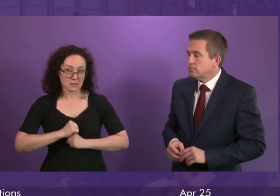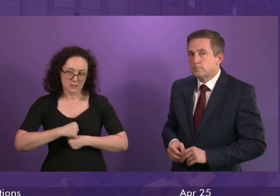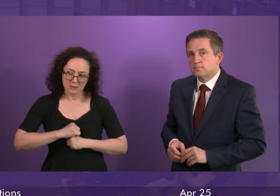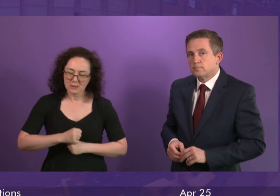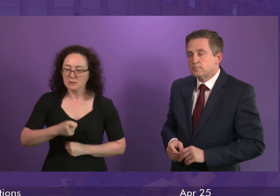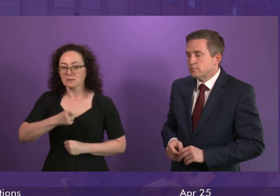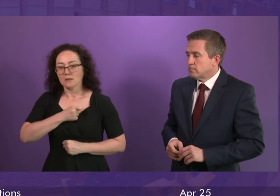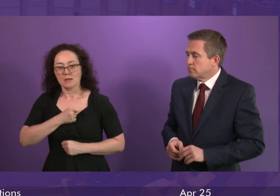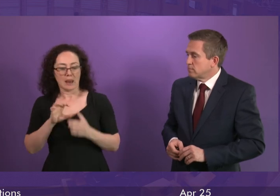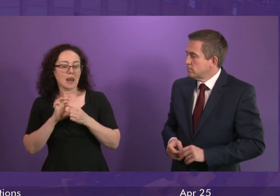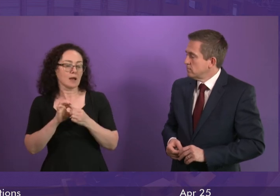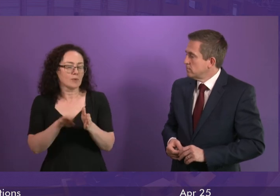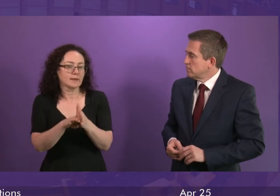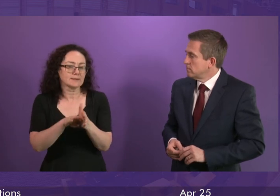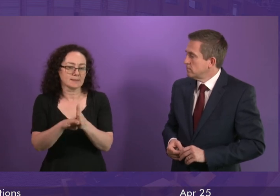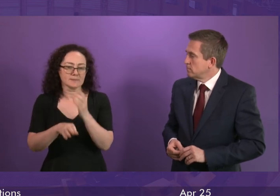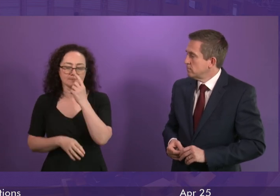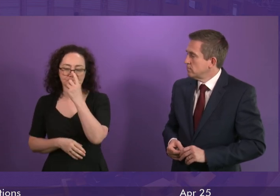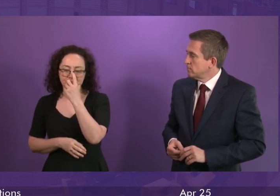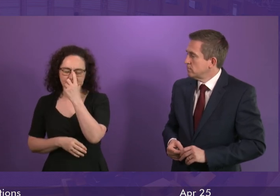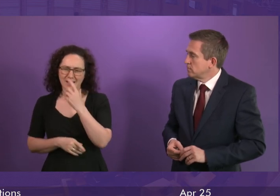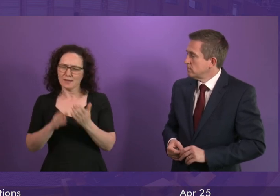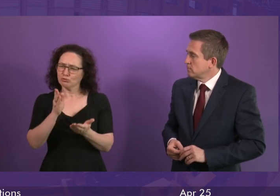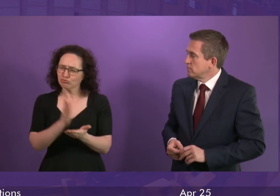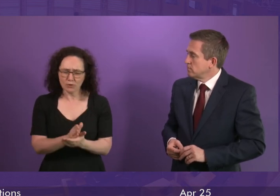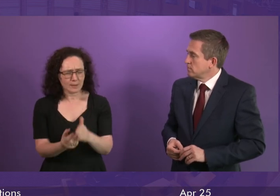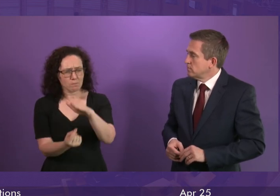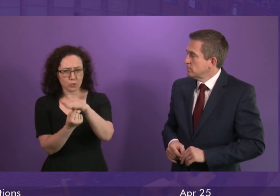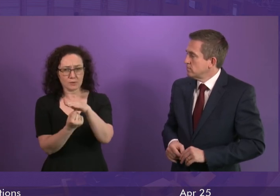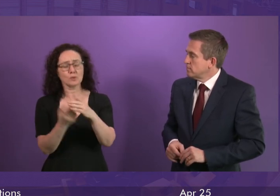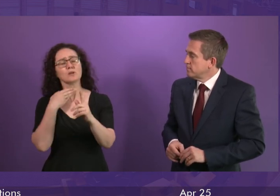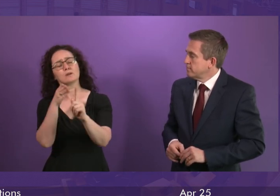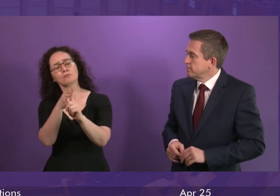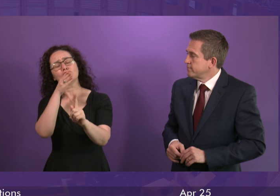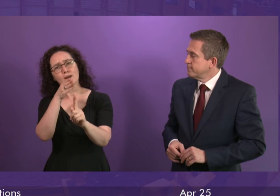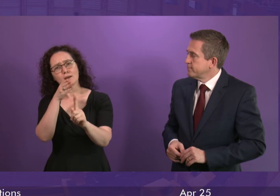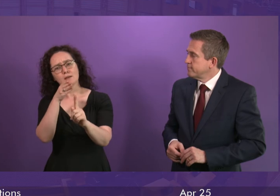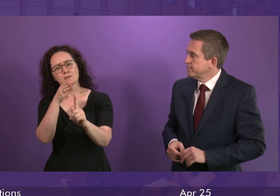anxiety that was associated with those exams. It is important that we recognise the impact